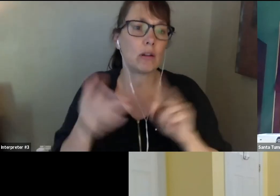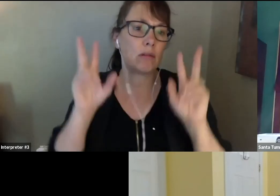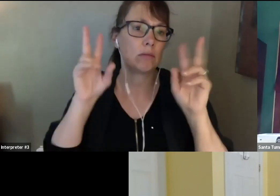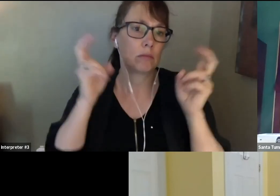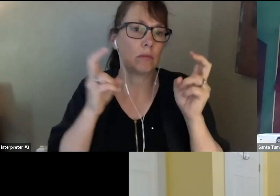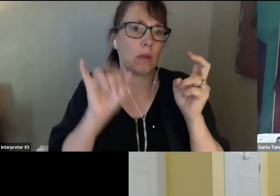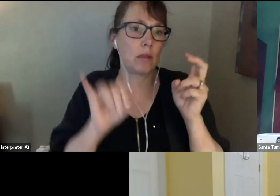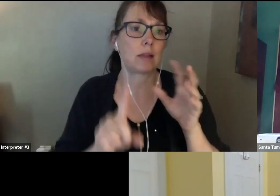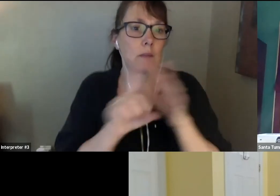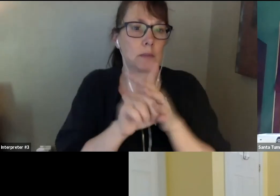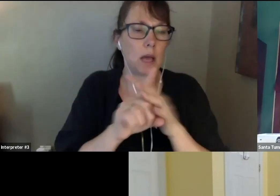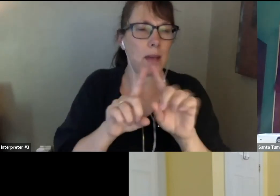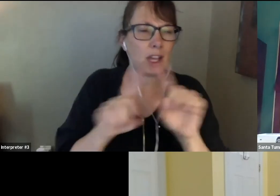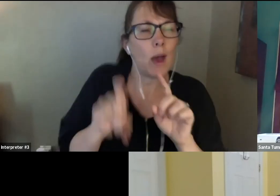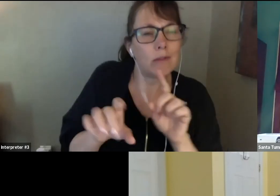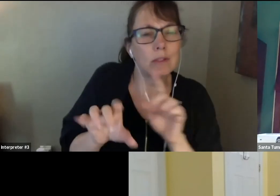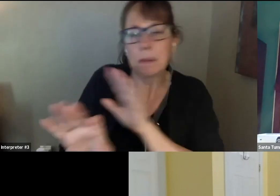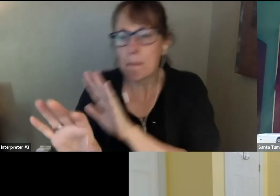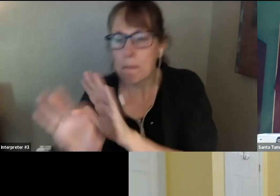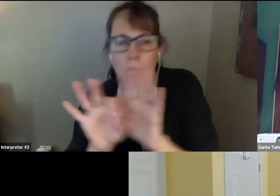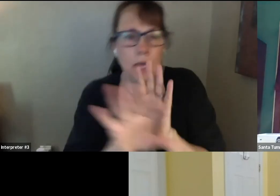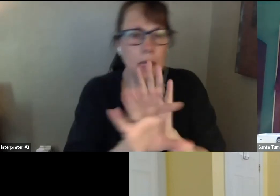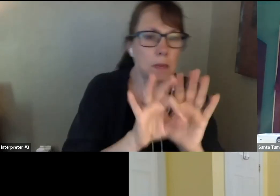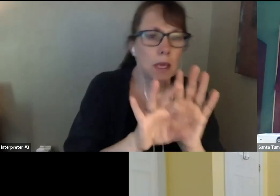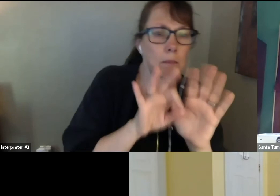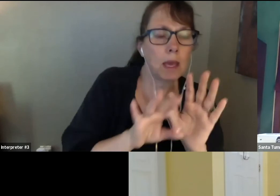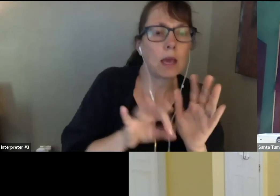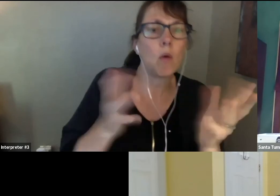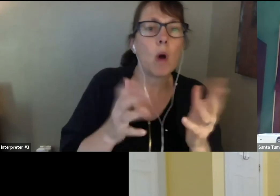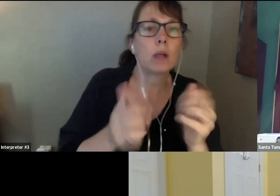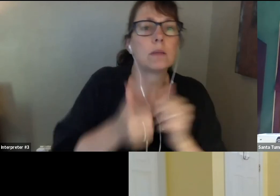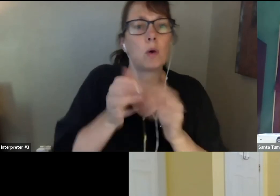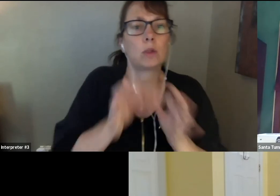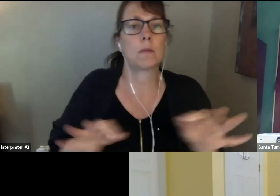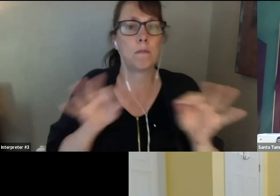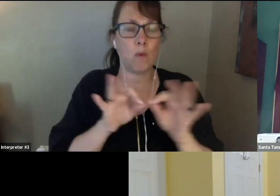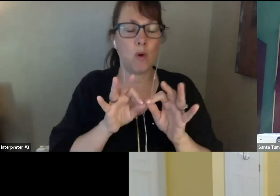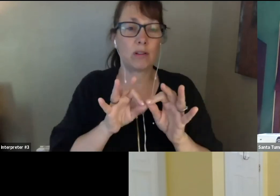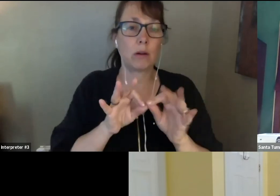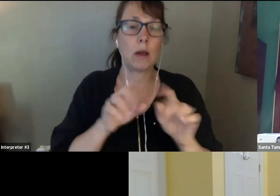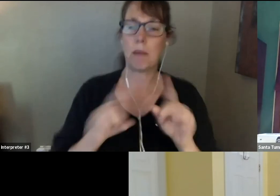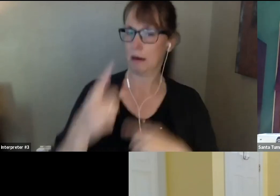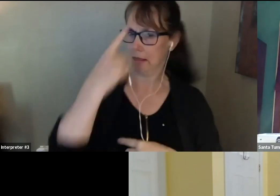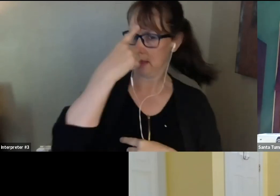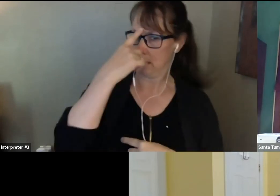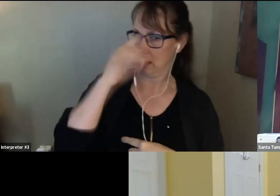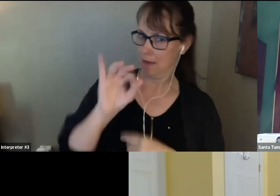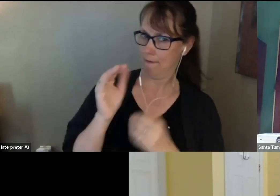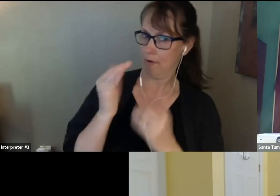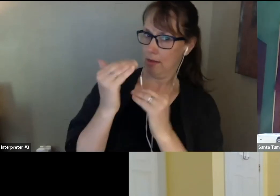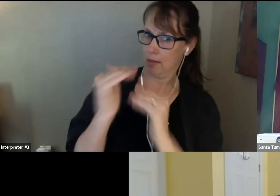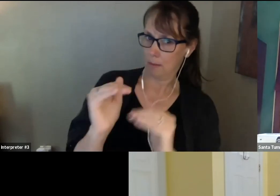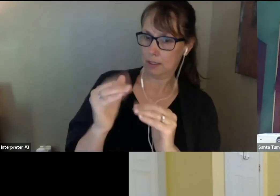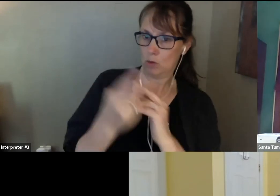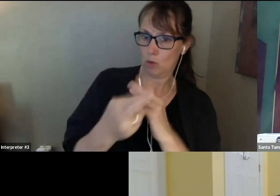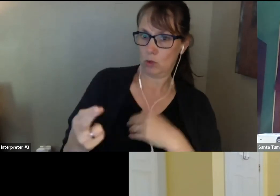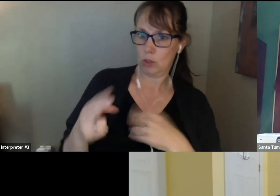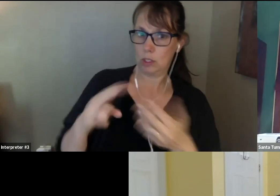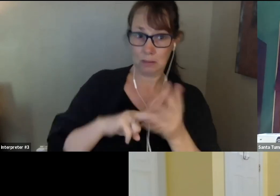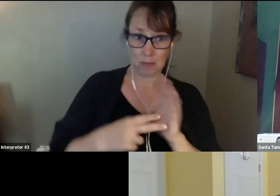as you think about, well, if we have limited resources, should they go 50-50 into microbiome